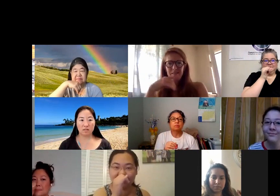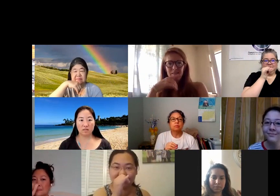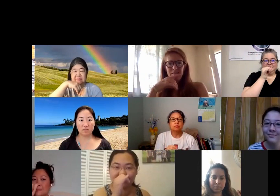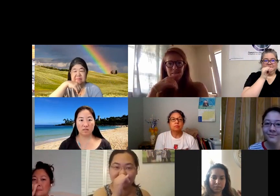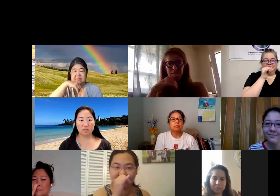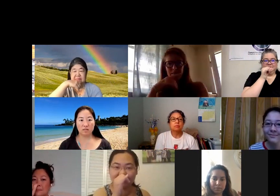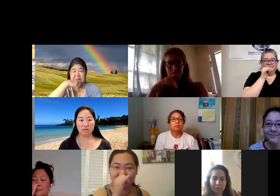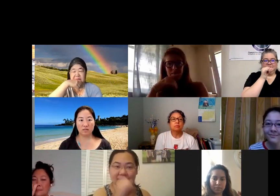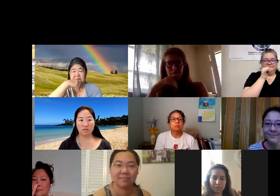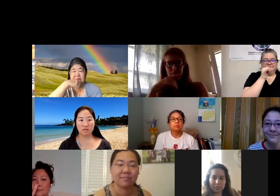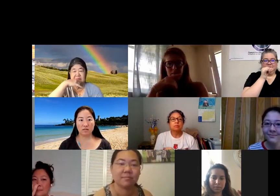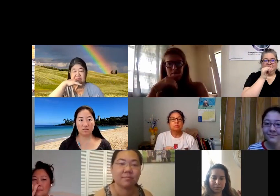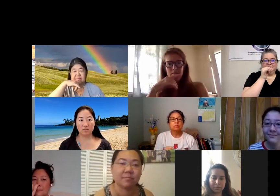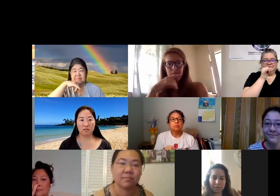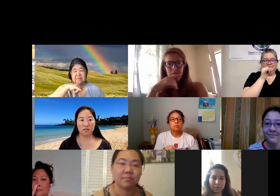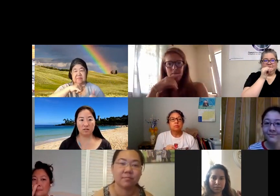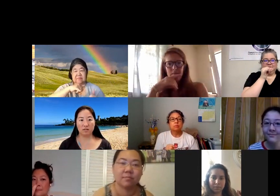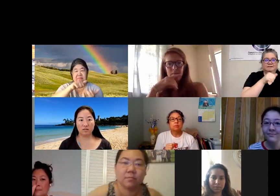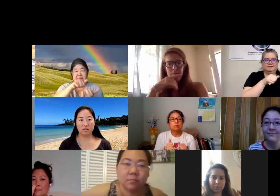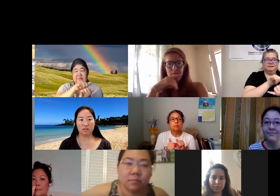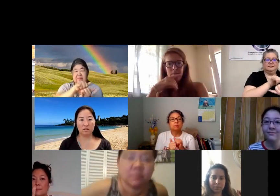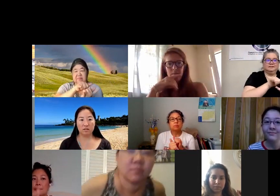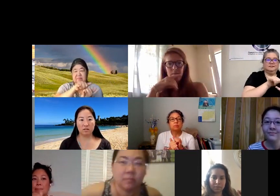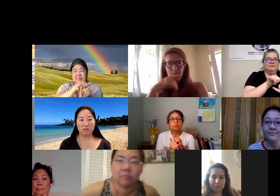For eating, you could do the Y shape for chewing your food.